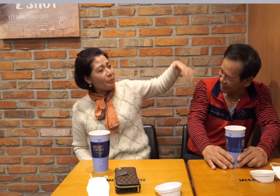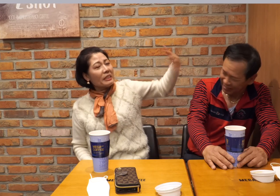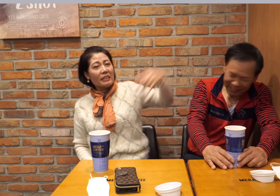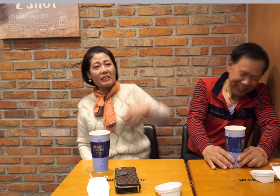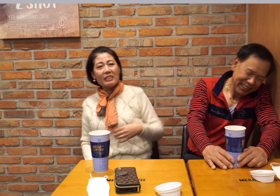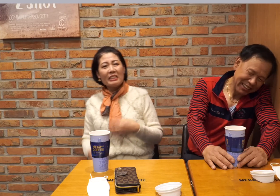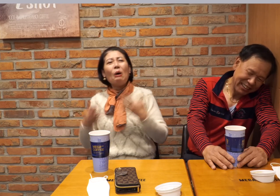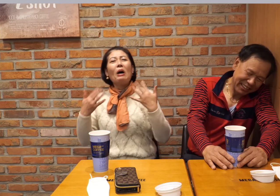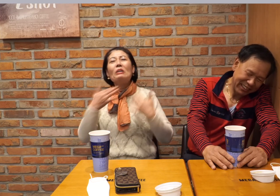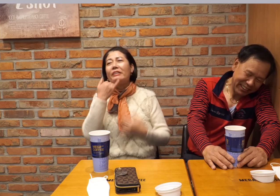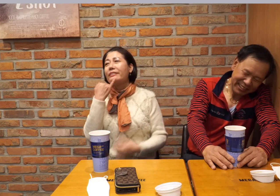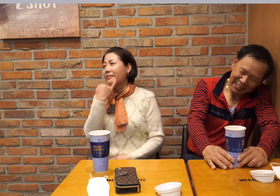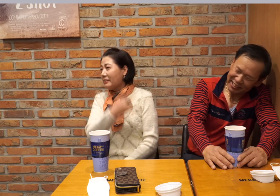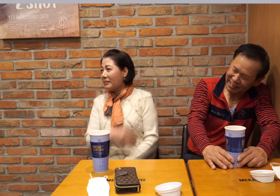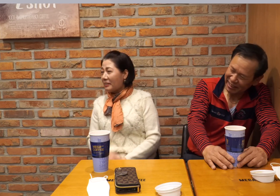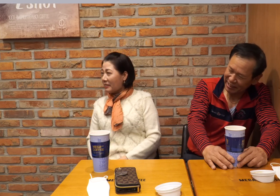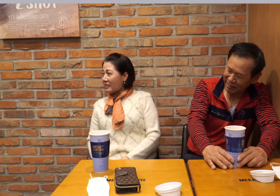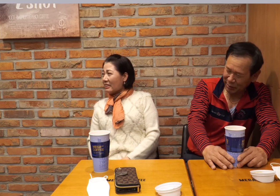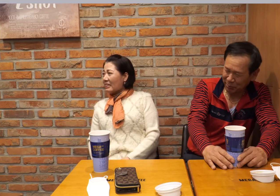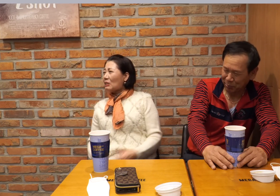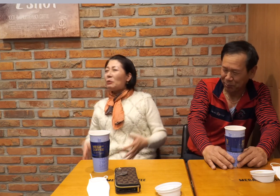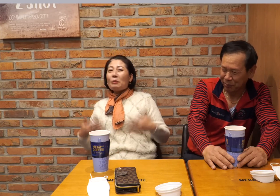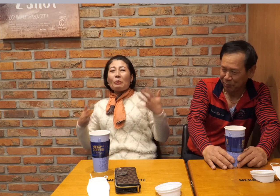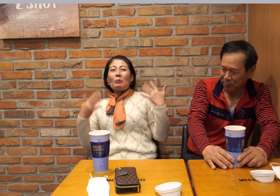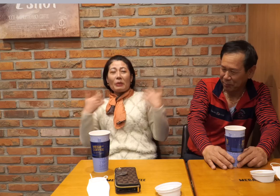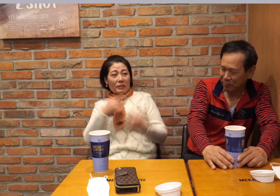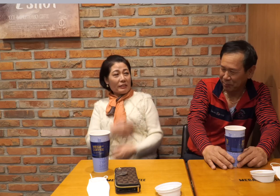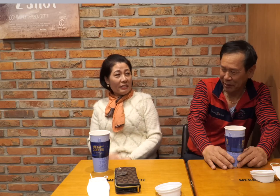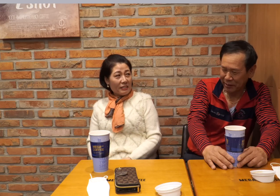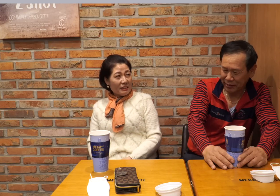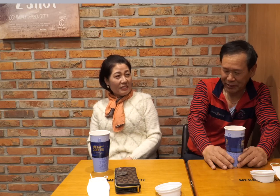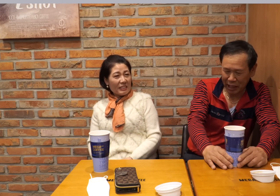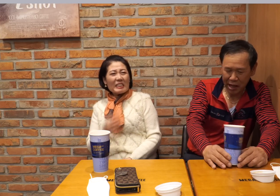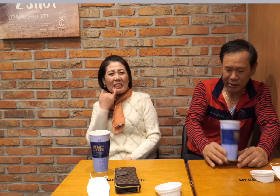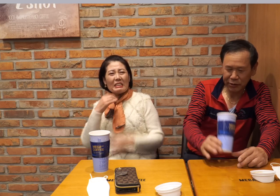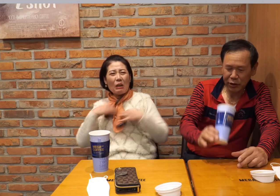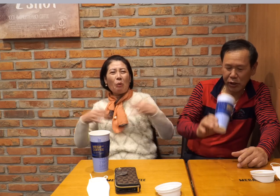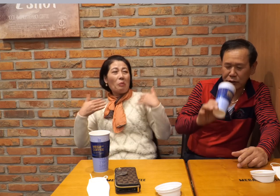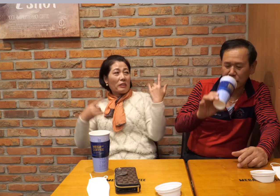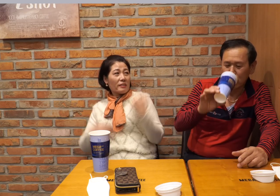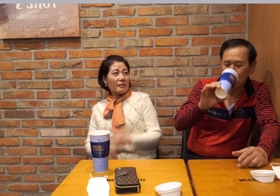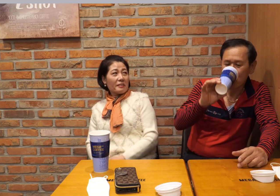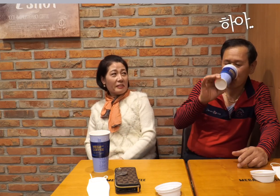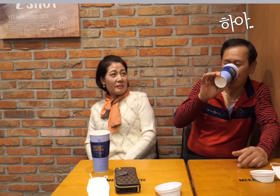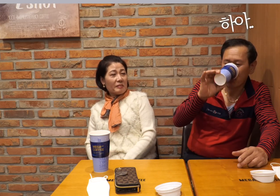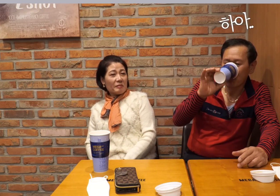It's hot, it's okay, it's cool it's really hot